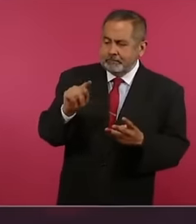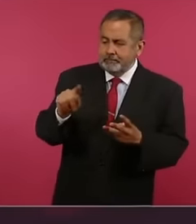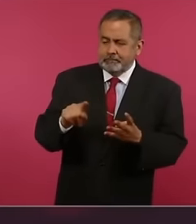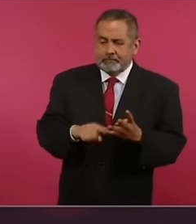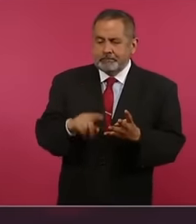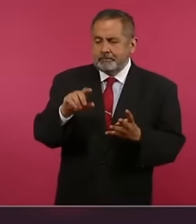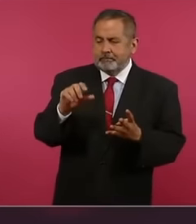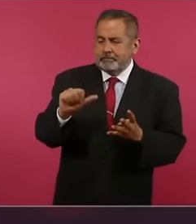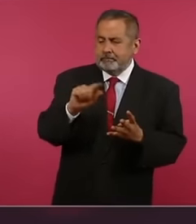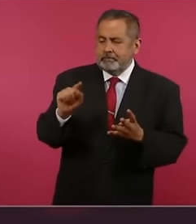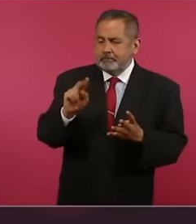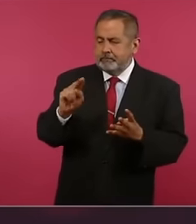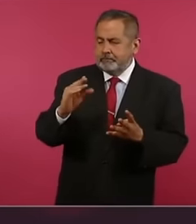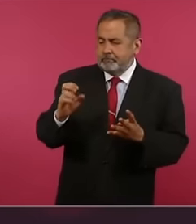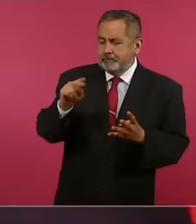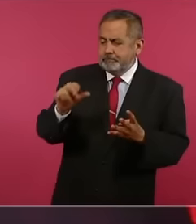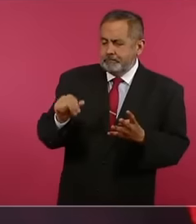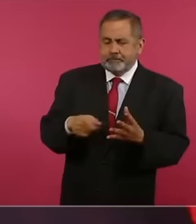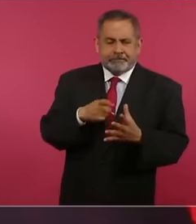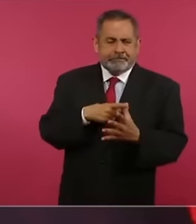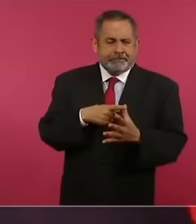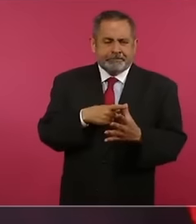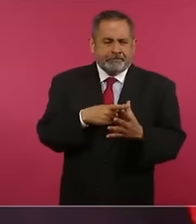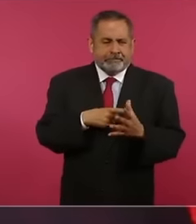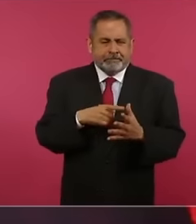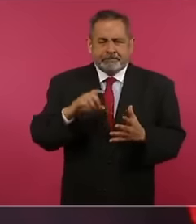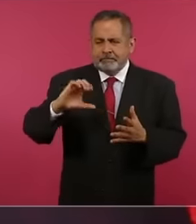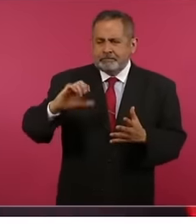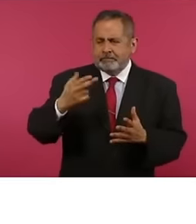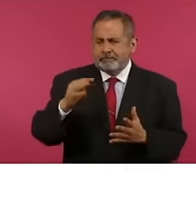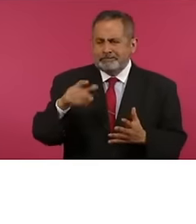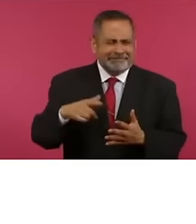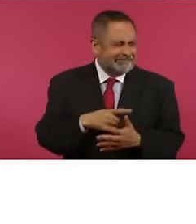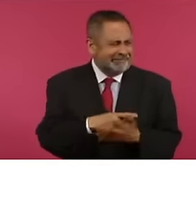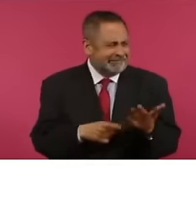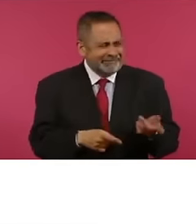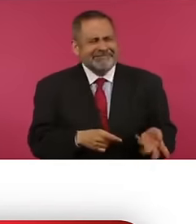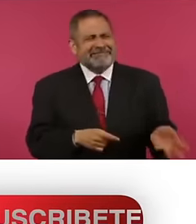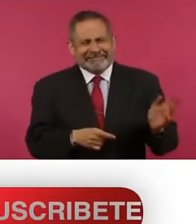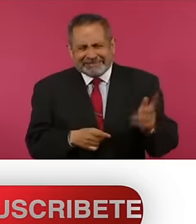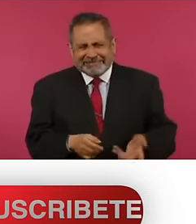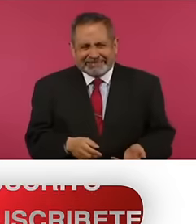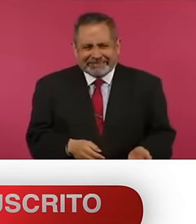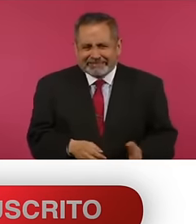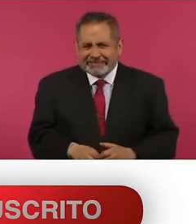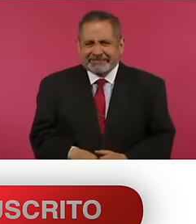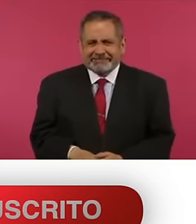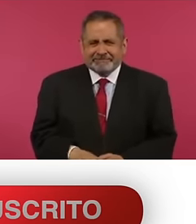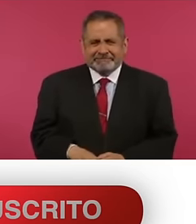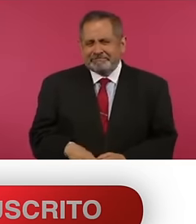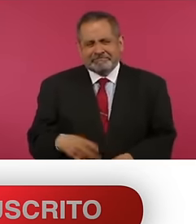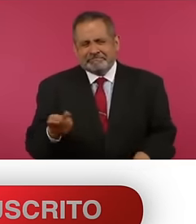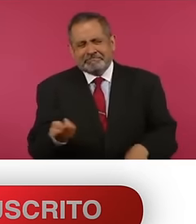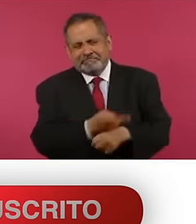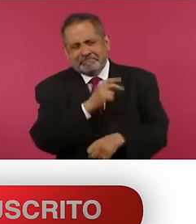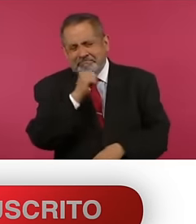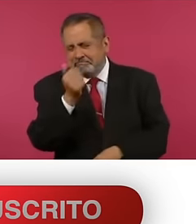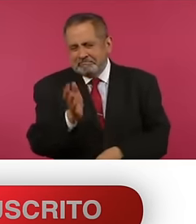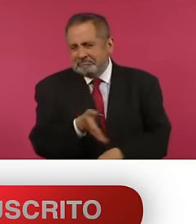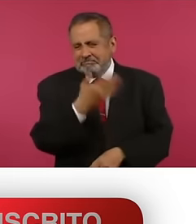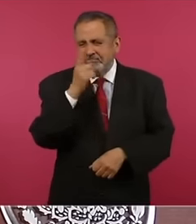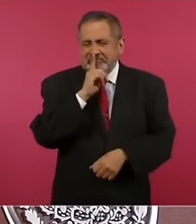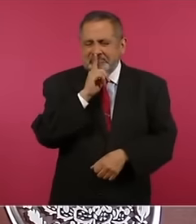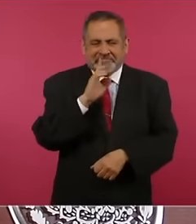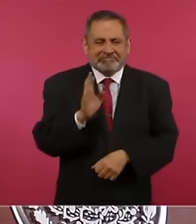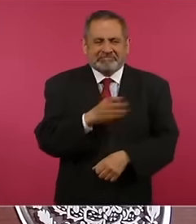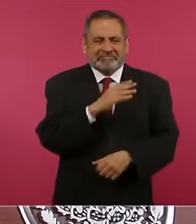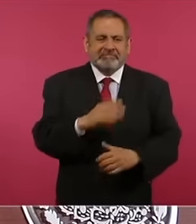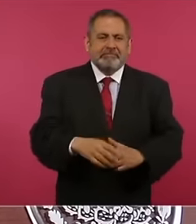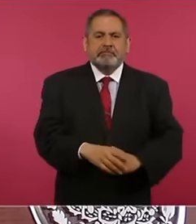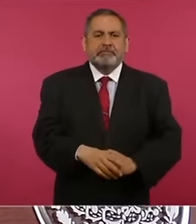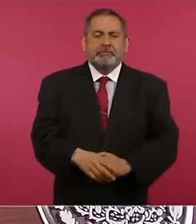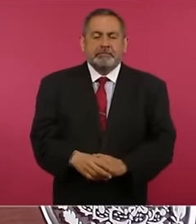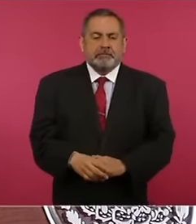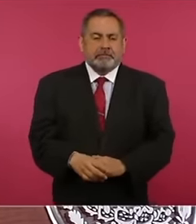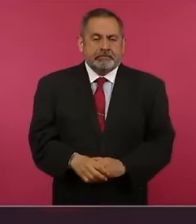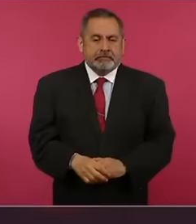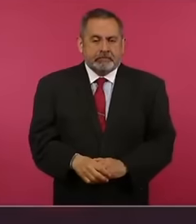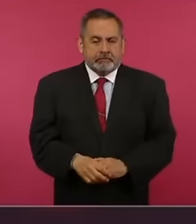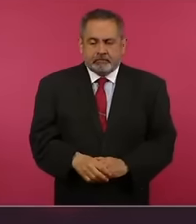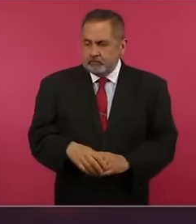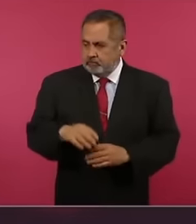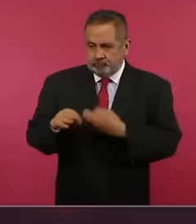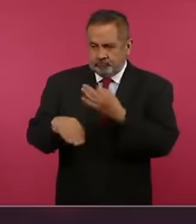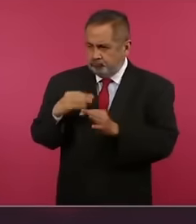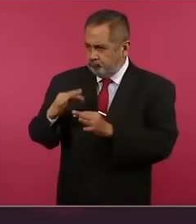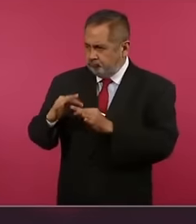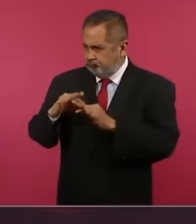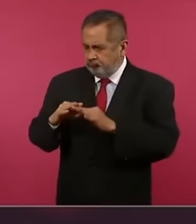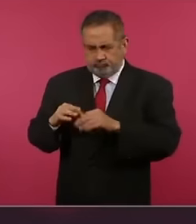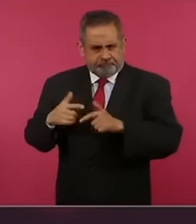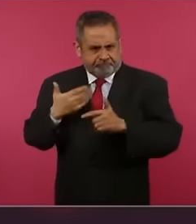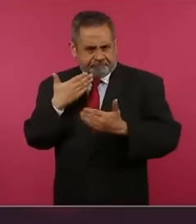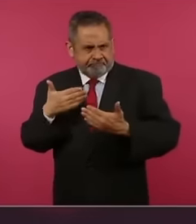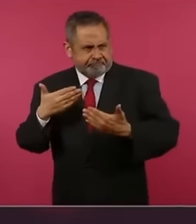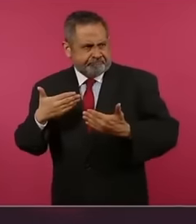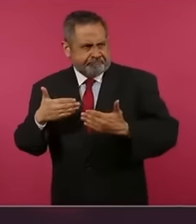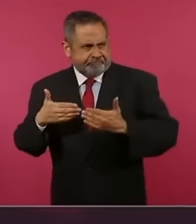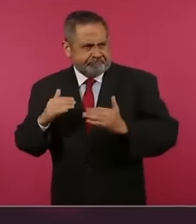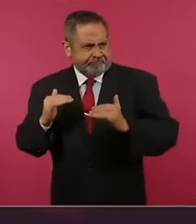happens that no that nothing happens this one that everything goes so that everything happens